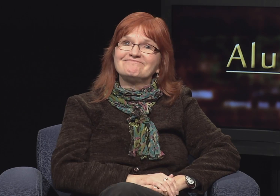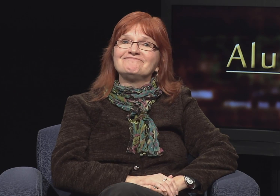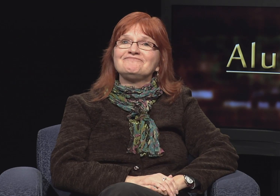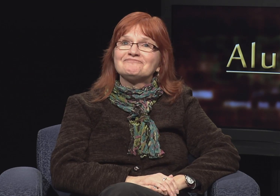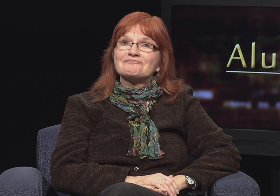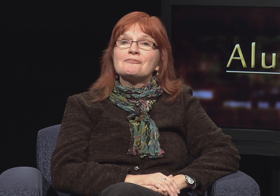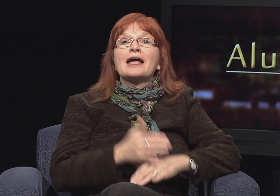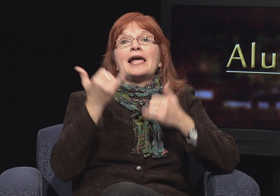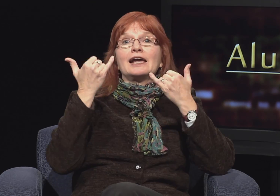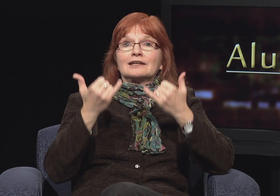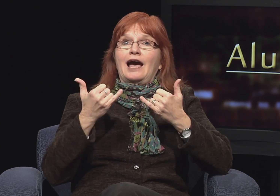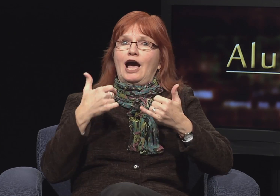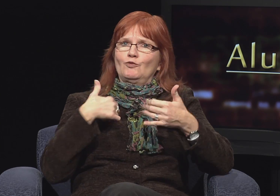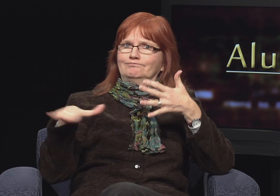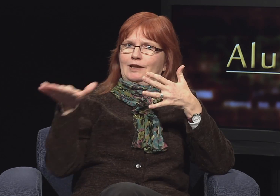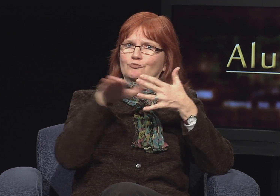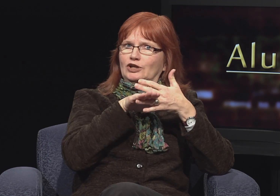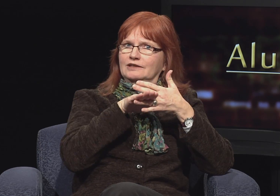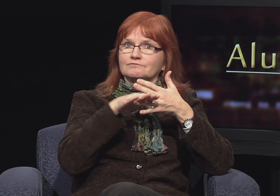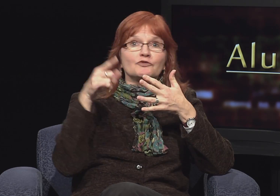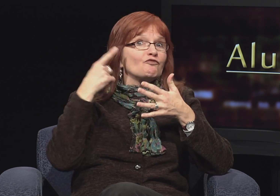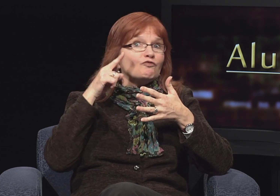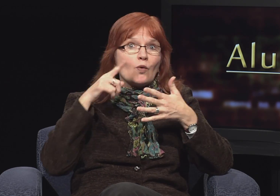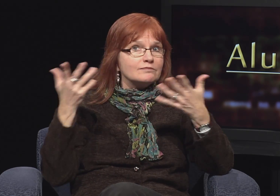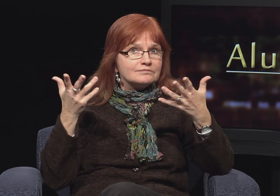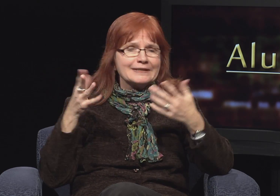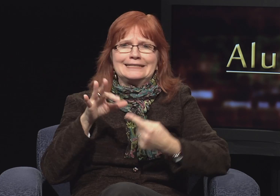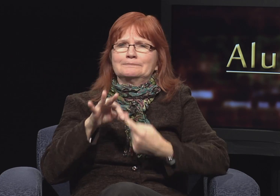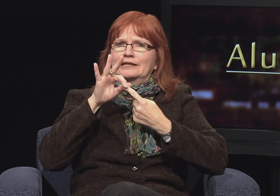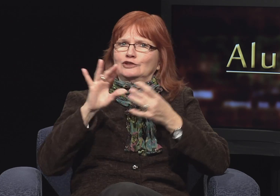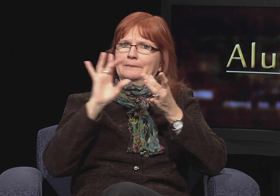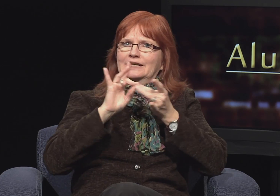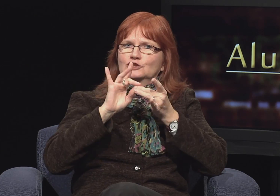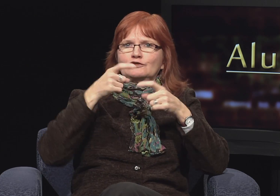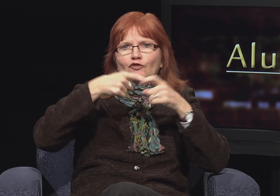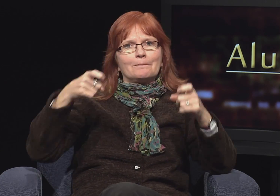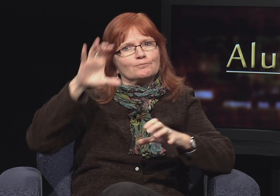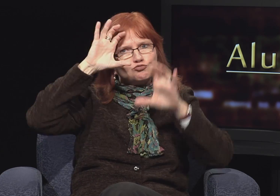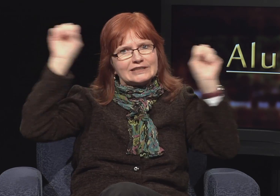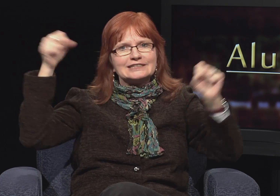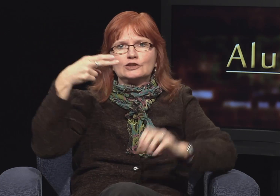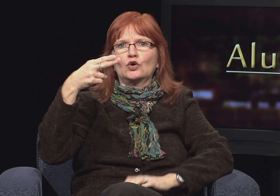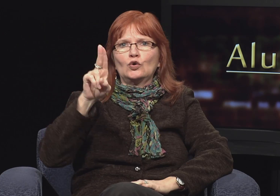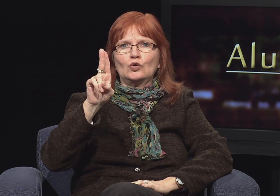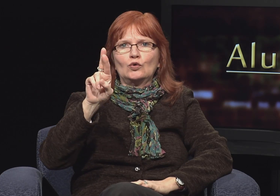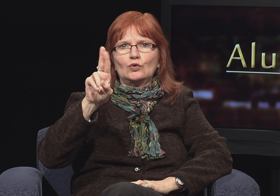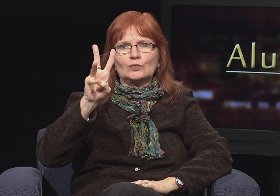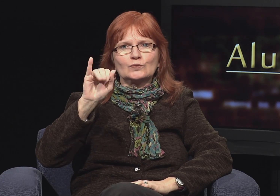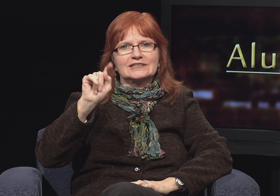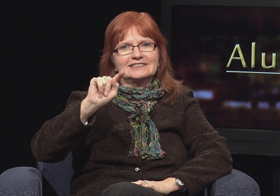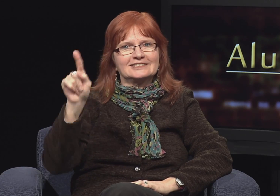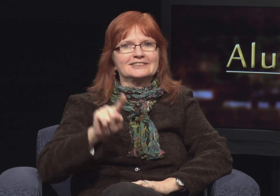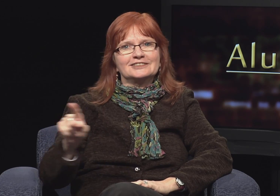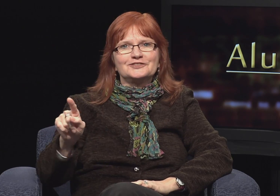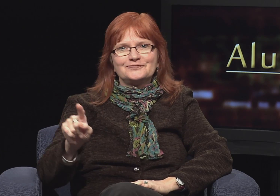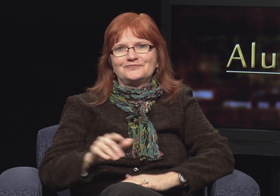Now, let's take a break for a special message from President Hurwitz.